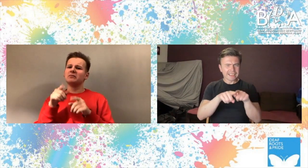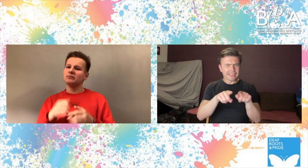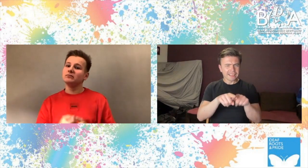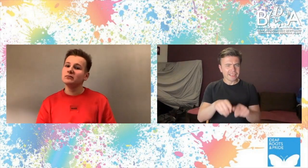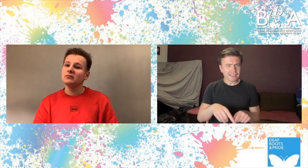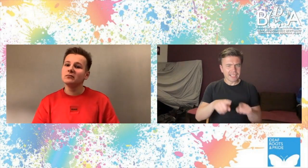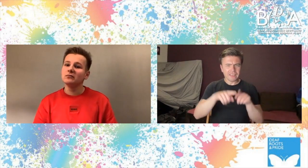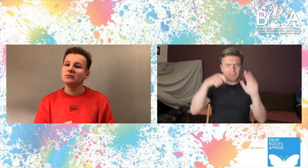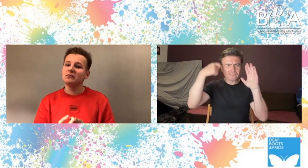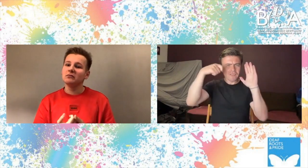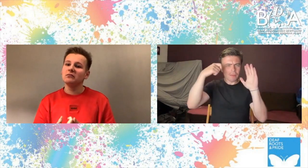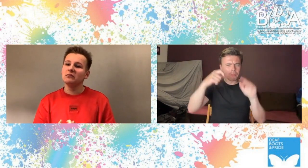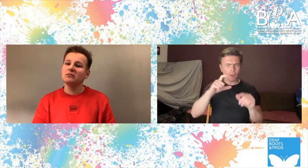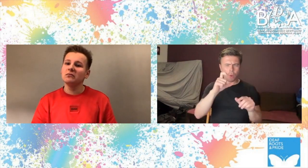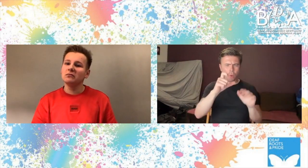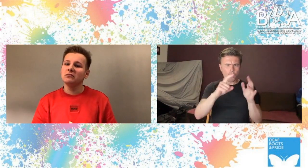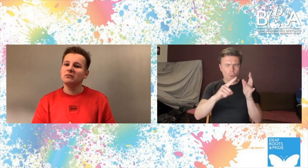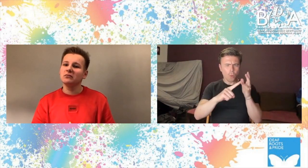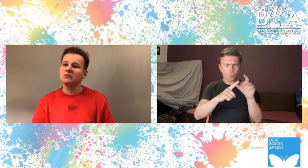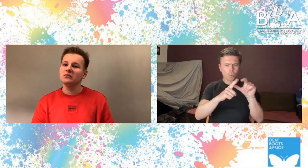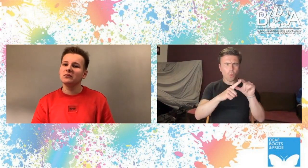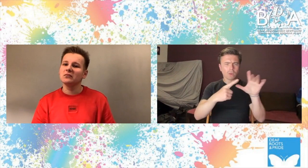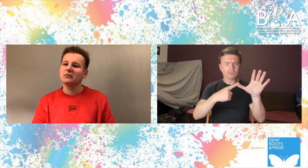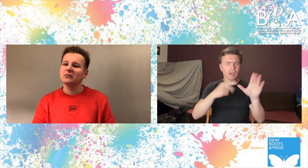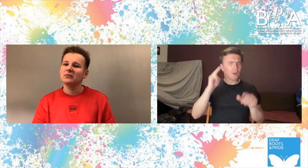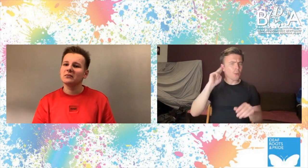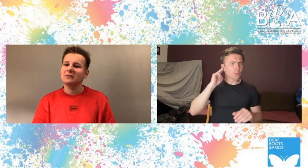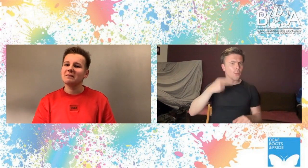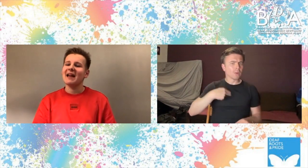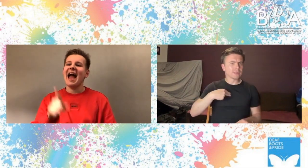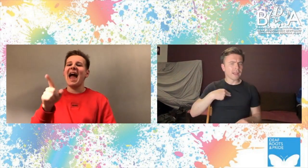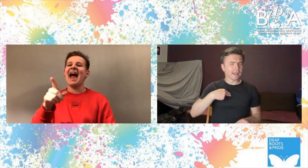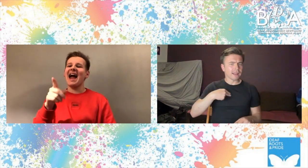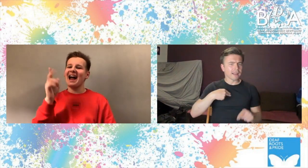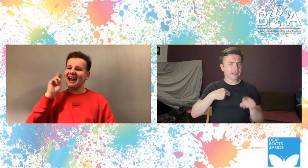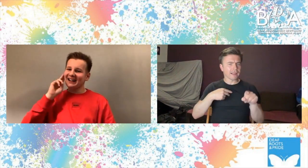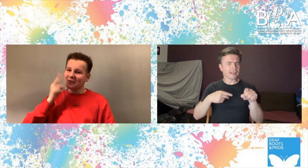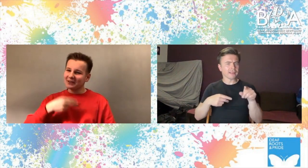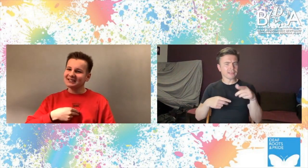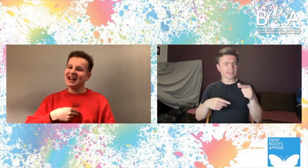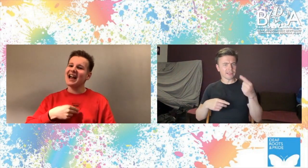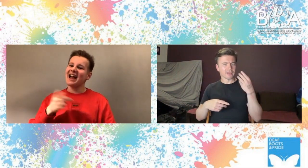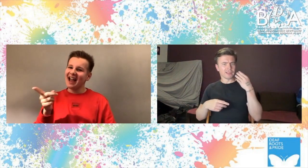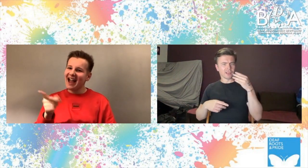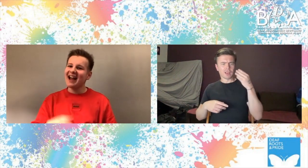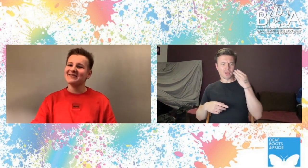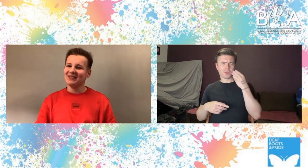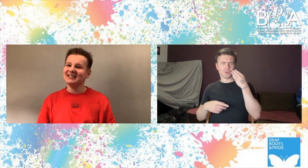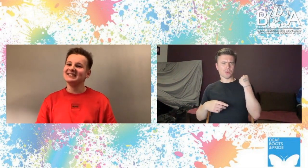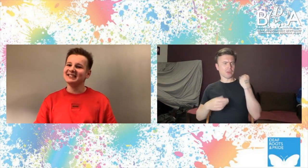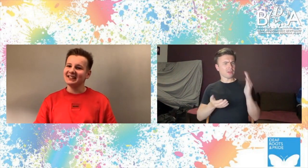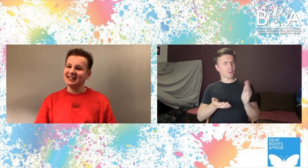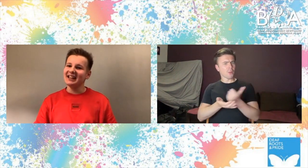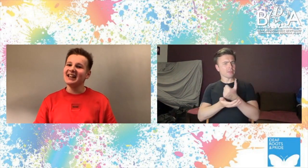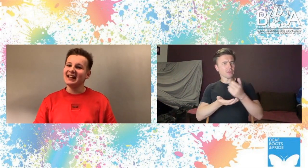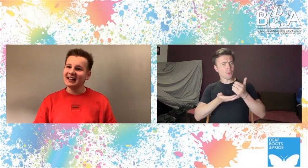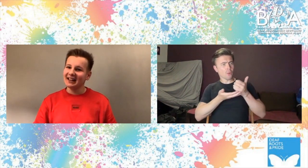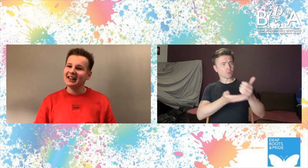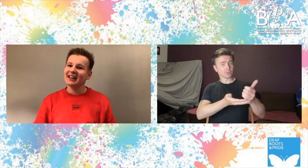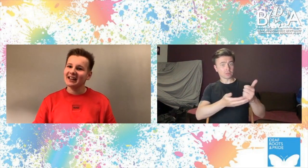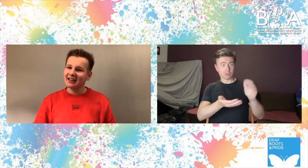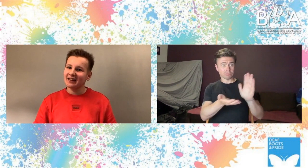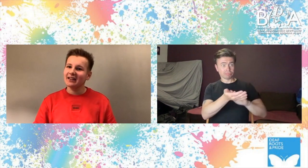Yes. You know the film CODA? The one that recently won lots of awards,